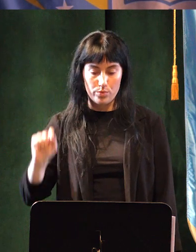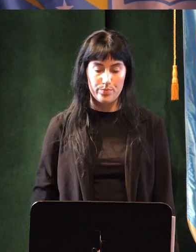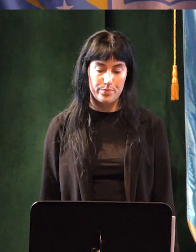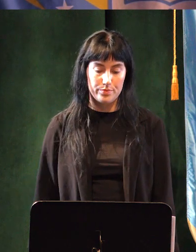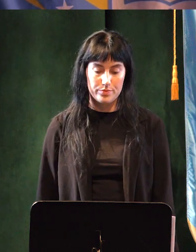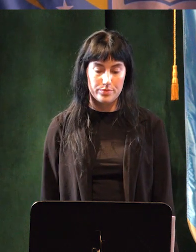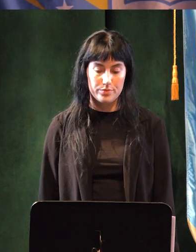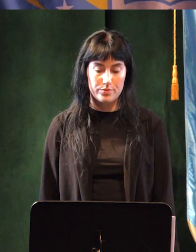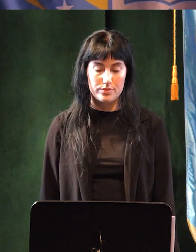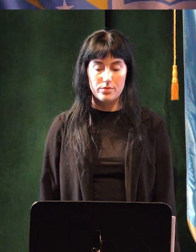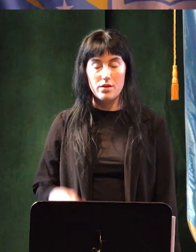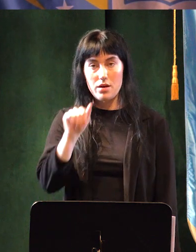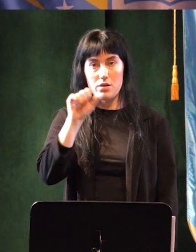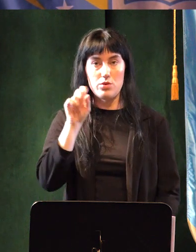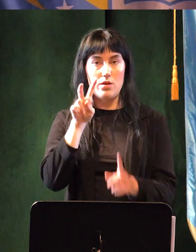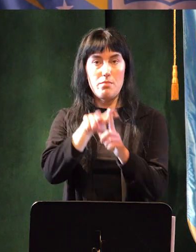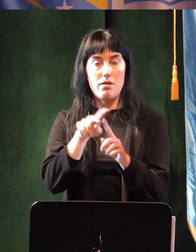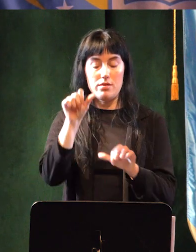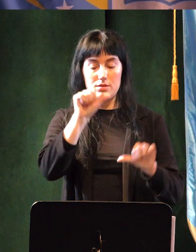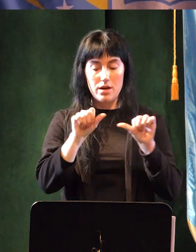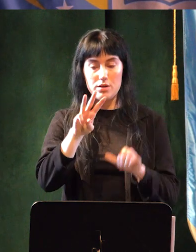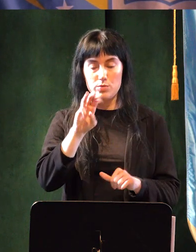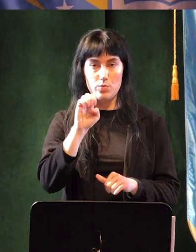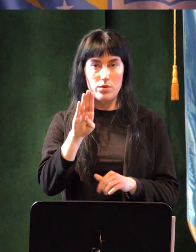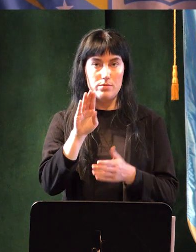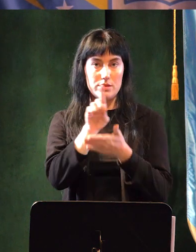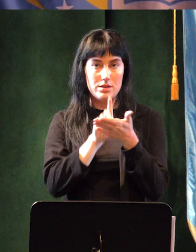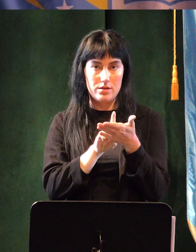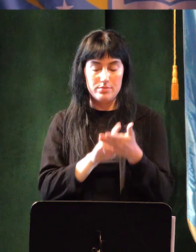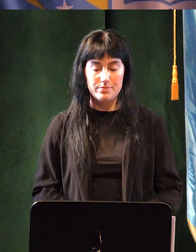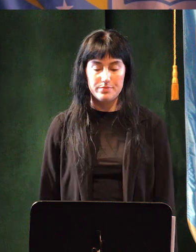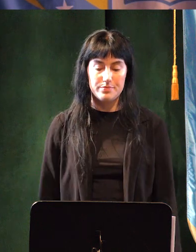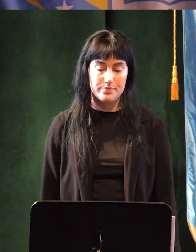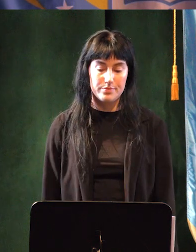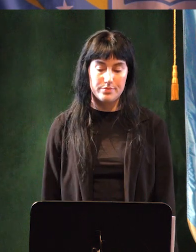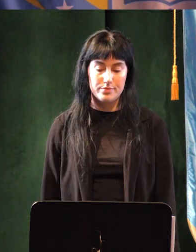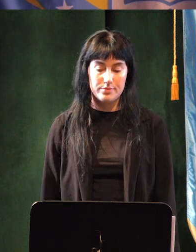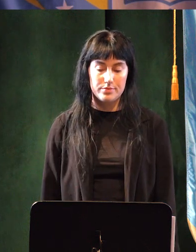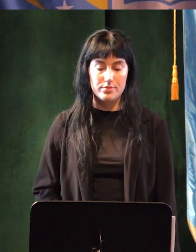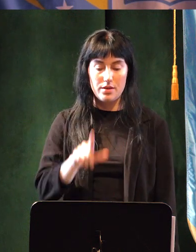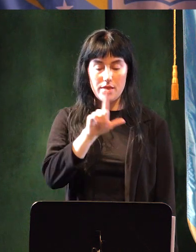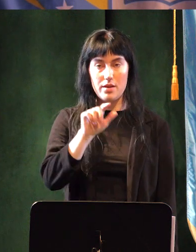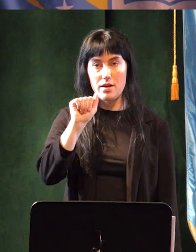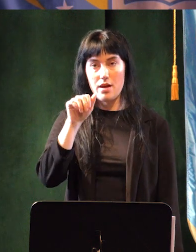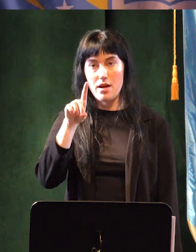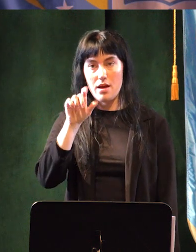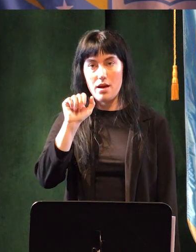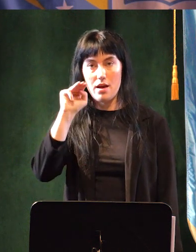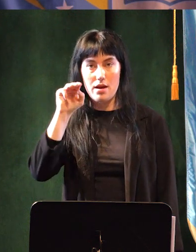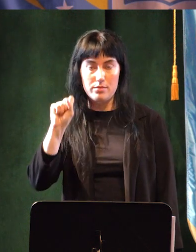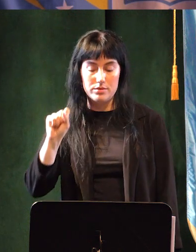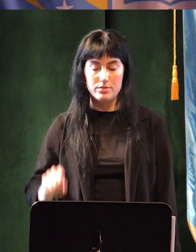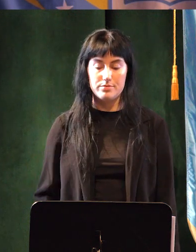associate in Applied Science web design Lillian Adams